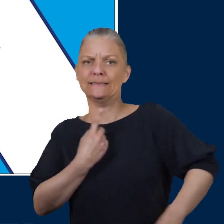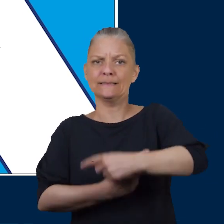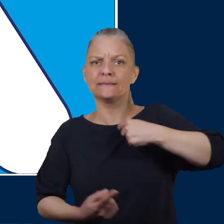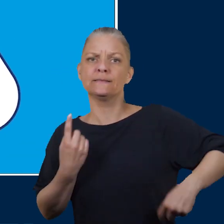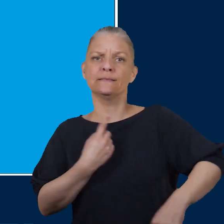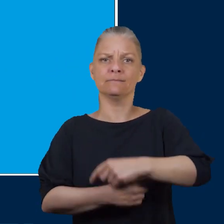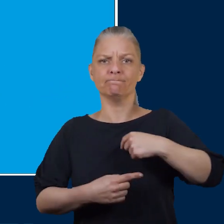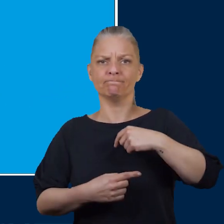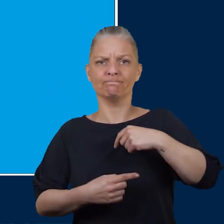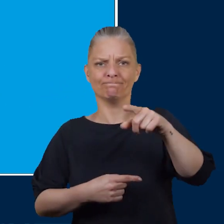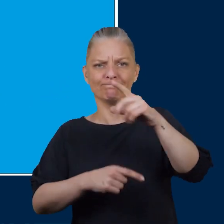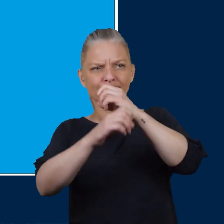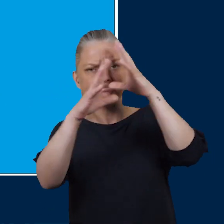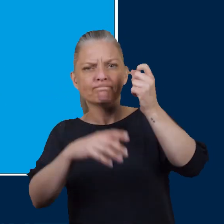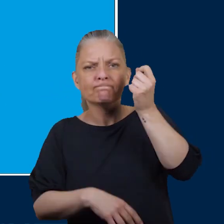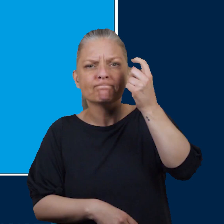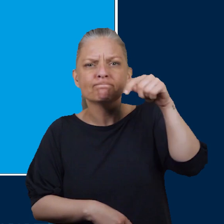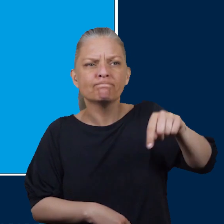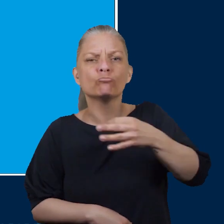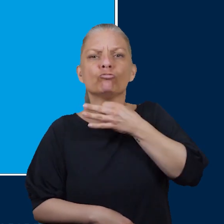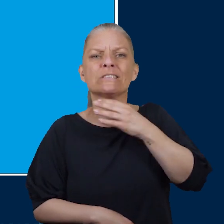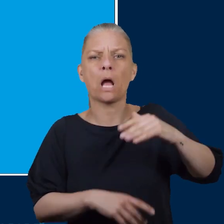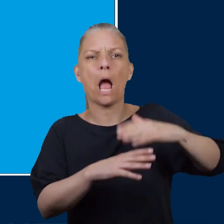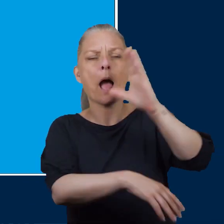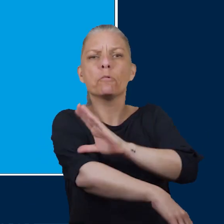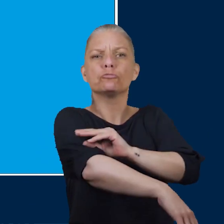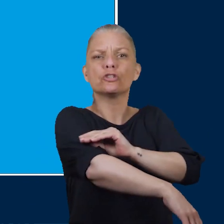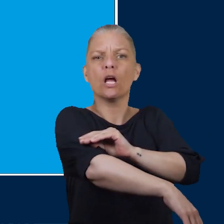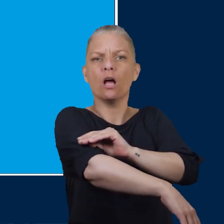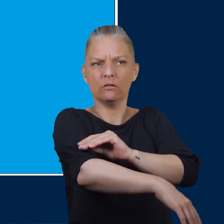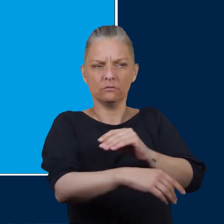By understanding what can cause this high pressure you can reduce your risk of it being a problem.